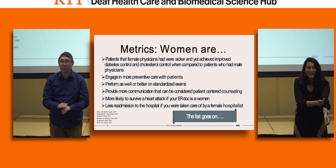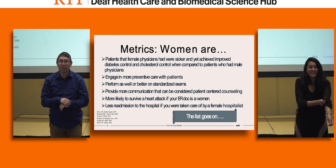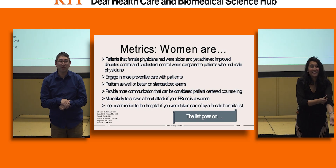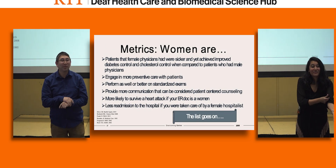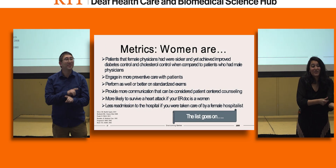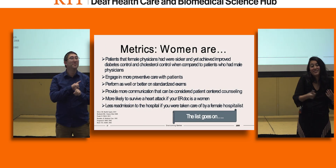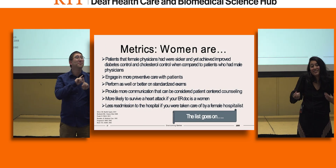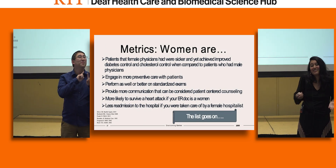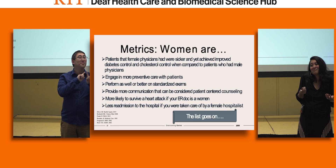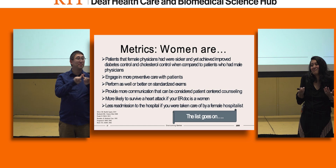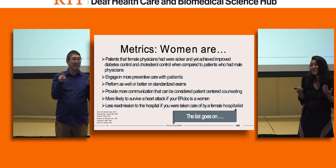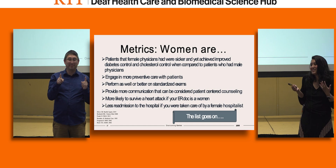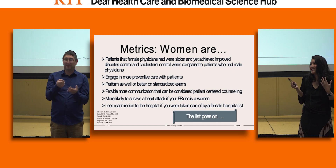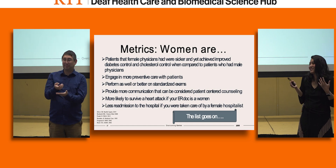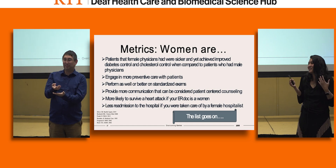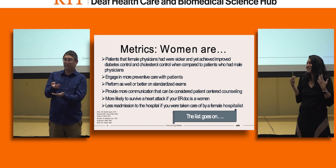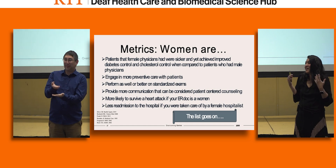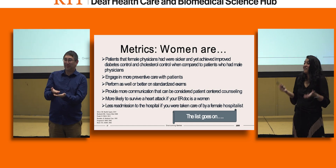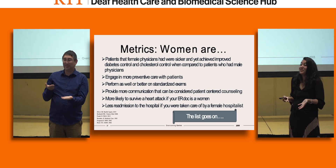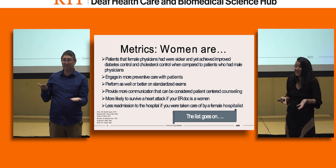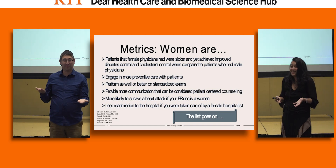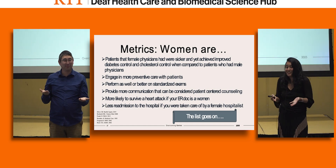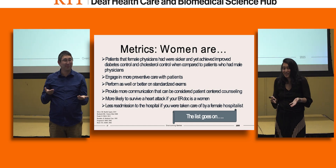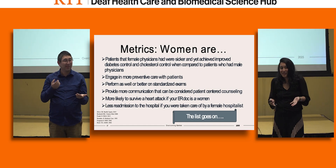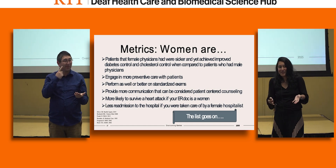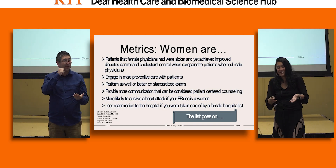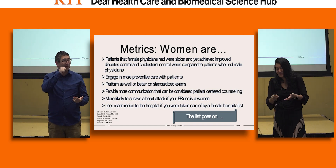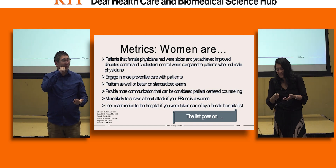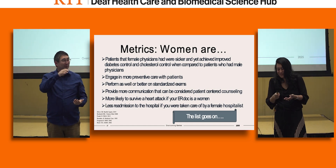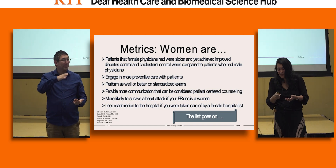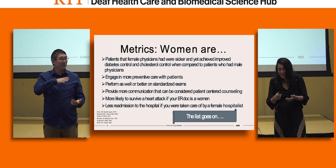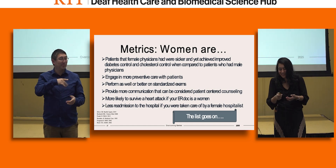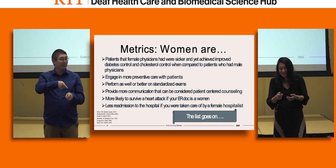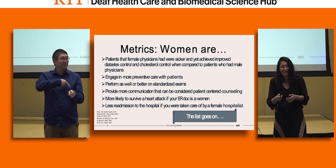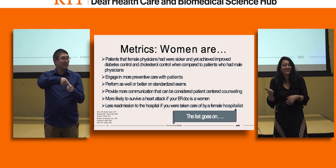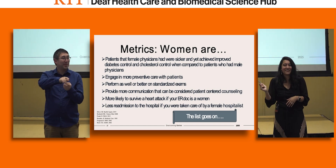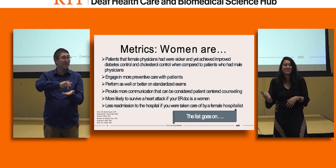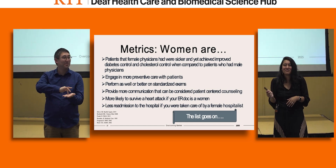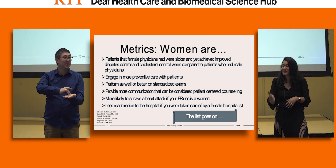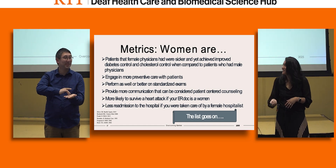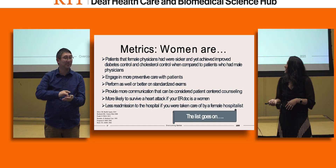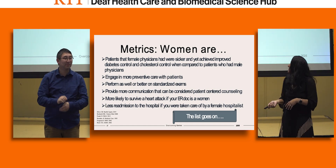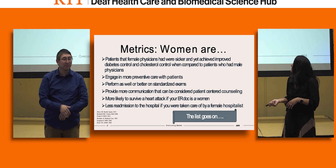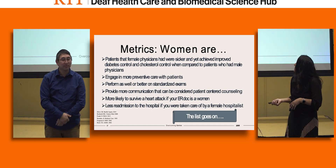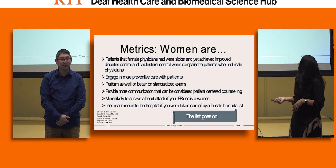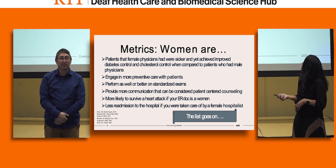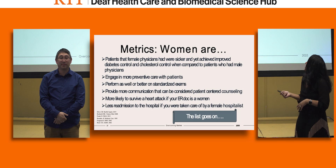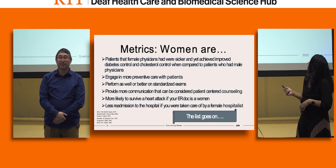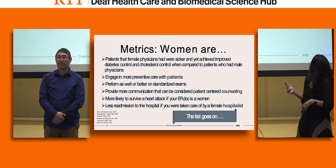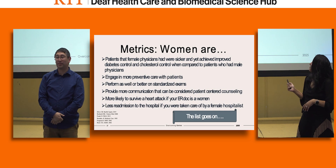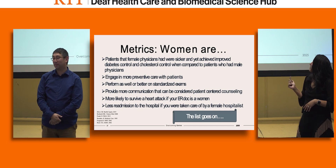but what does the evidence show for women who are in medicine?